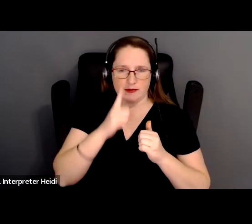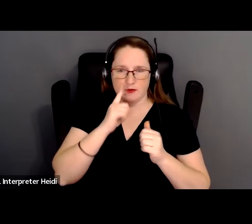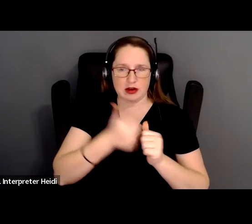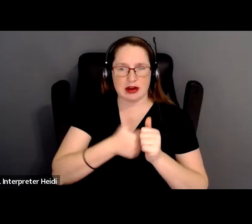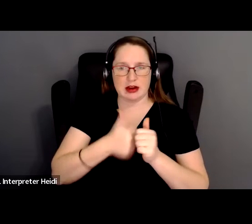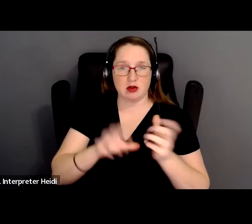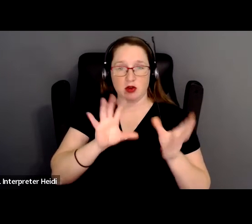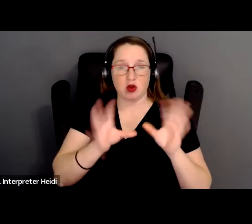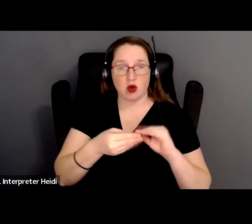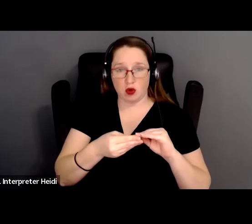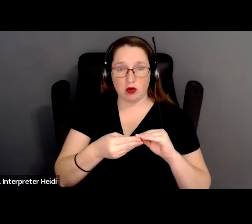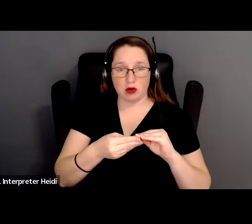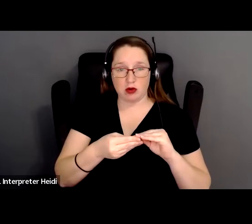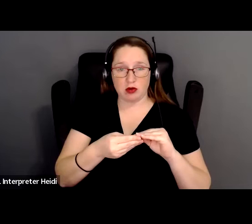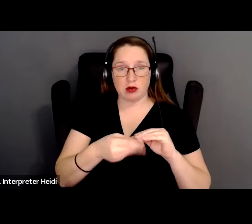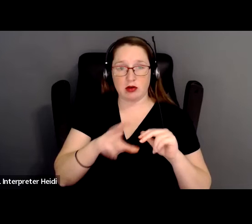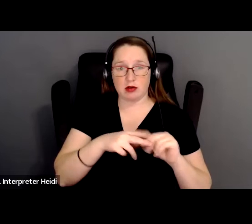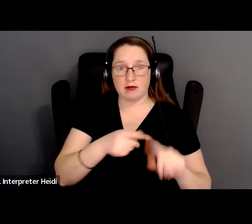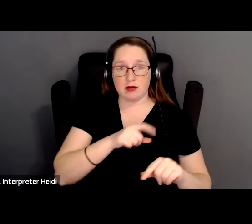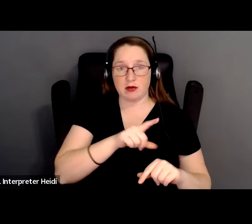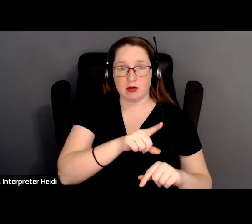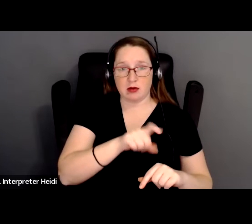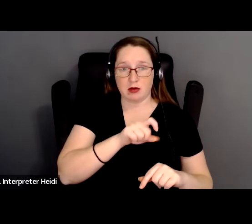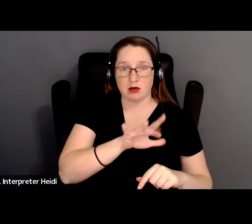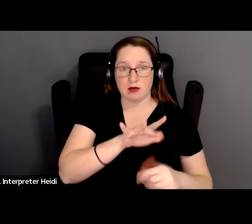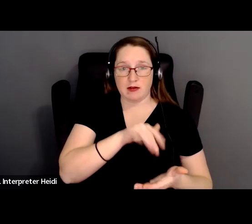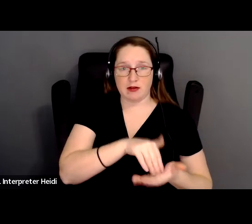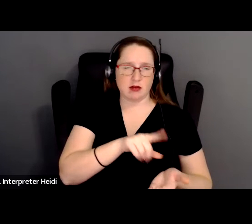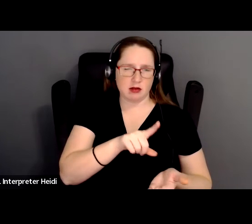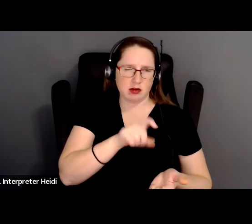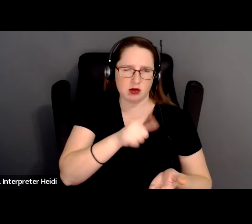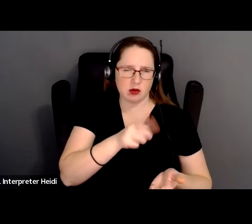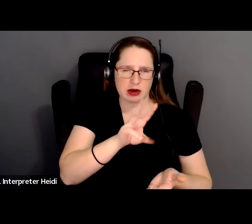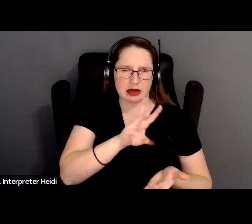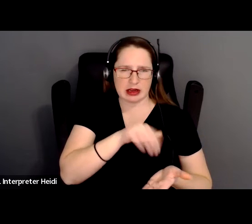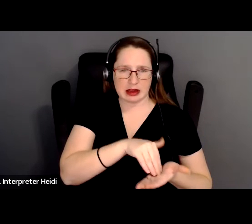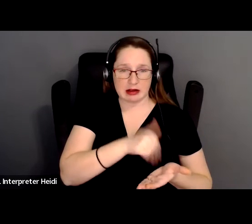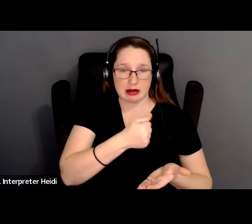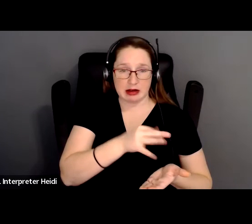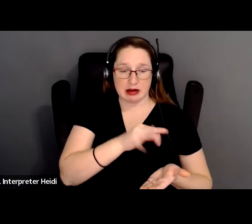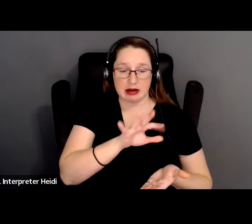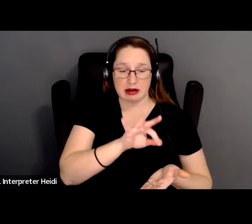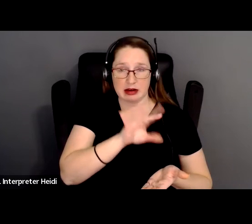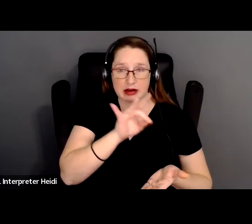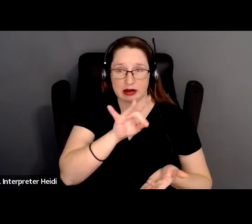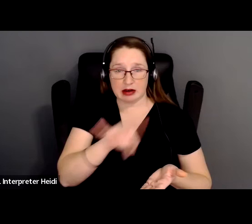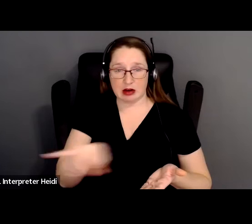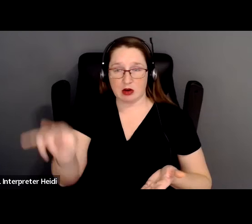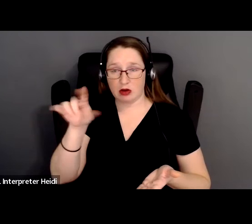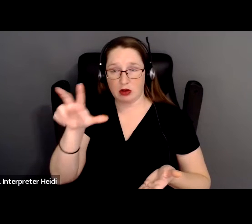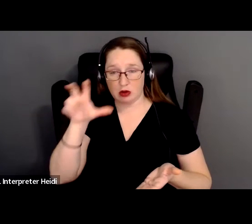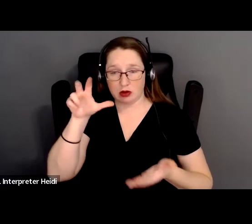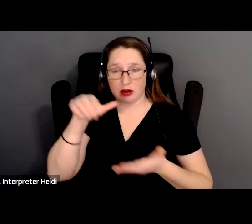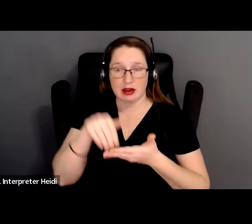Total increased from a 125,000, or 126,000 in 1998 the 300,000 in 2,019,